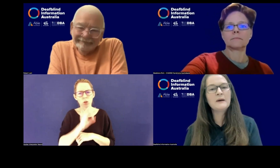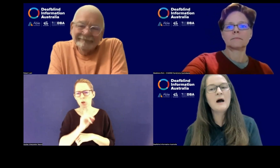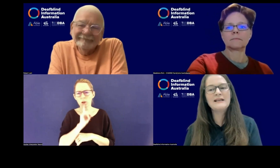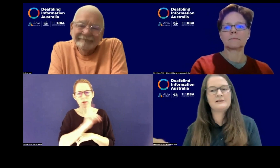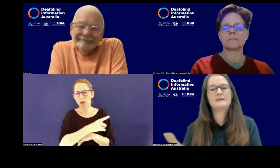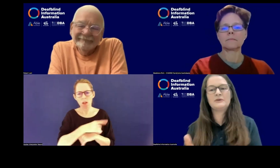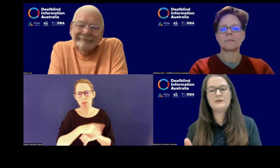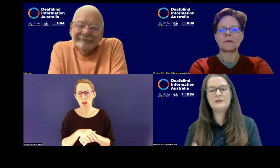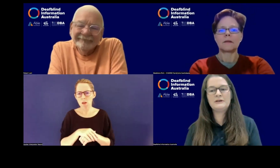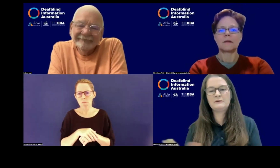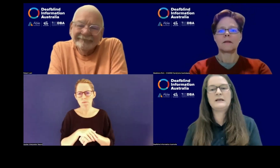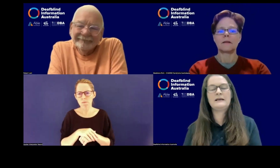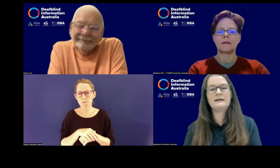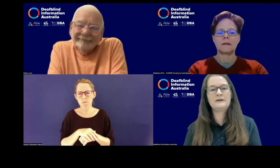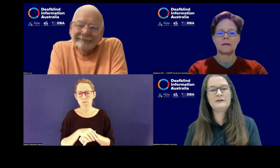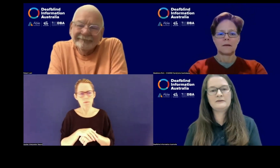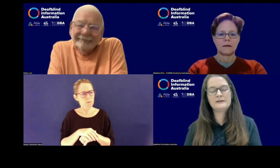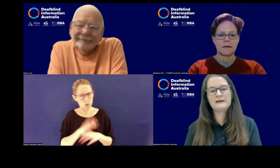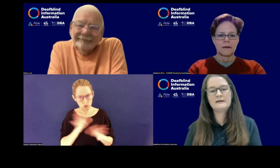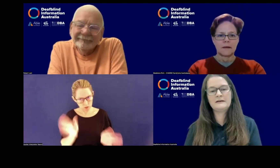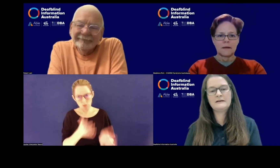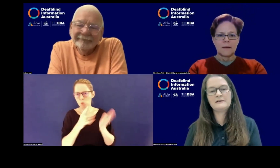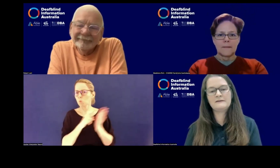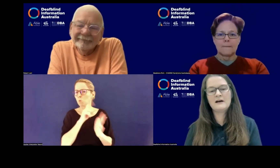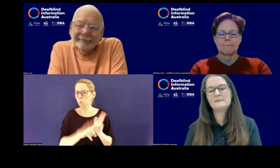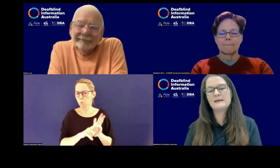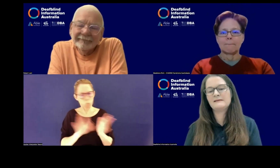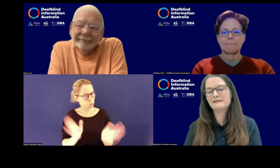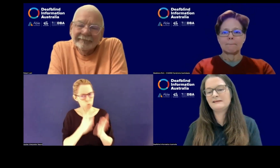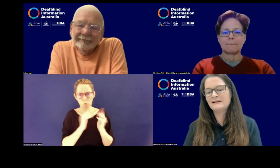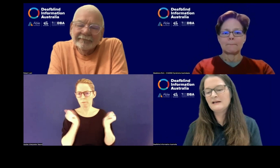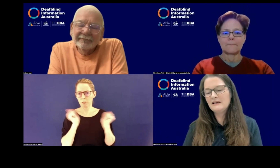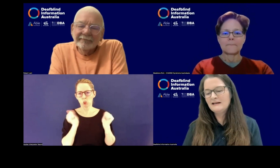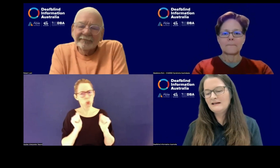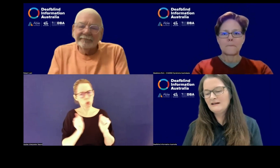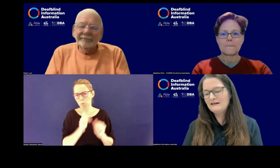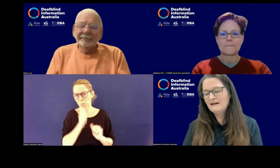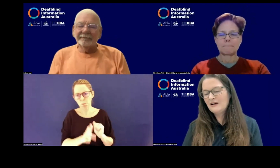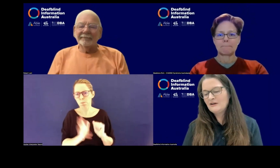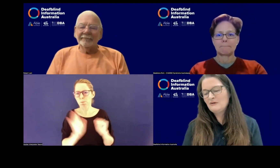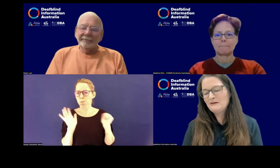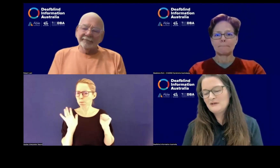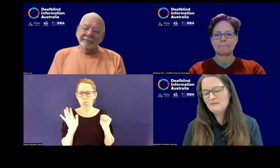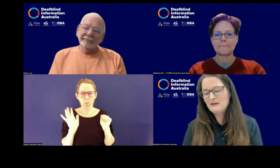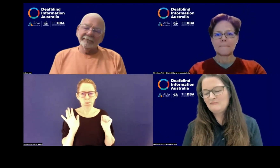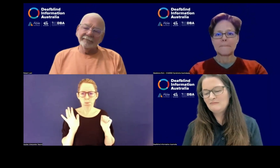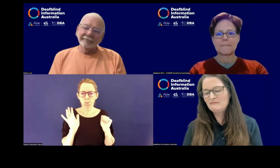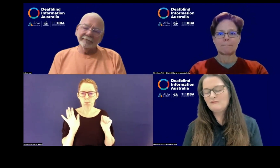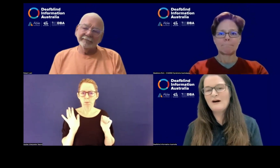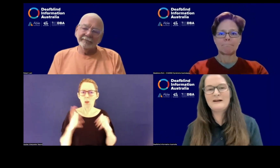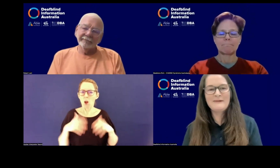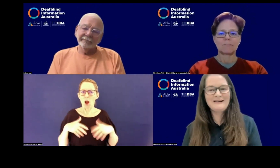I just want you to do it and get it over and done with fast, because I don't want them to be worried about it.